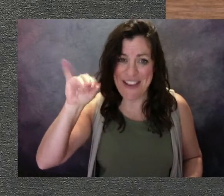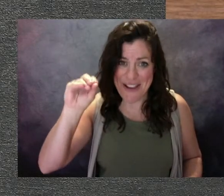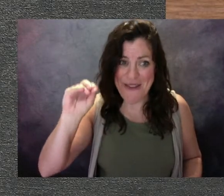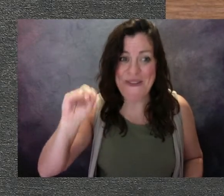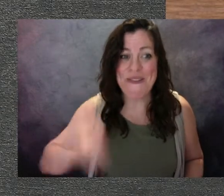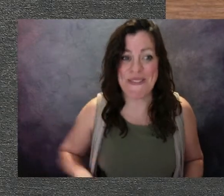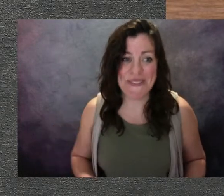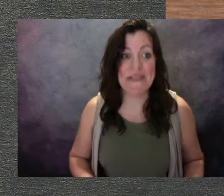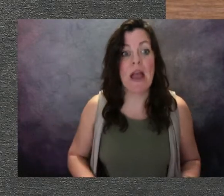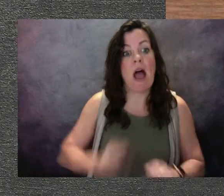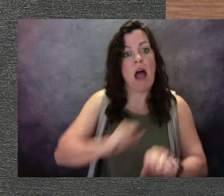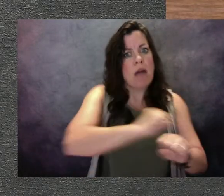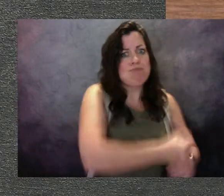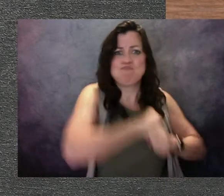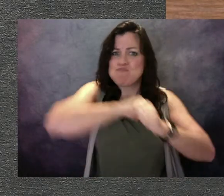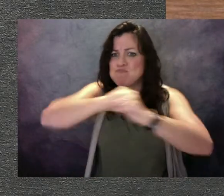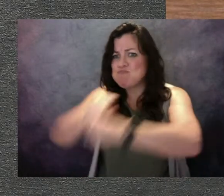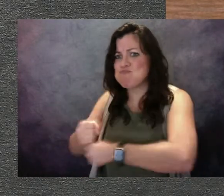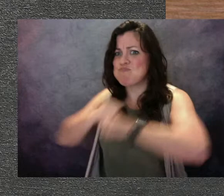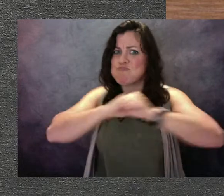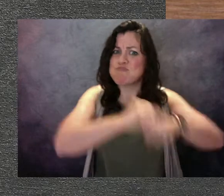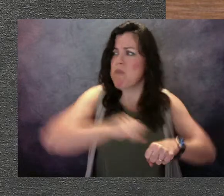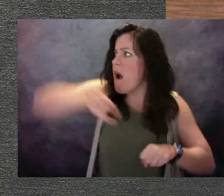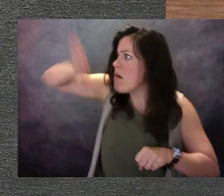kayaking around the coves of Lake Michigan,